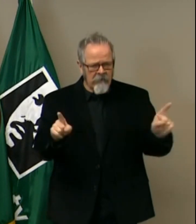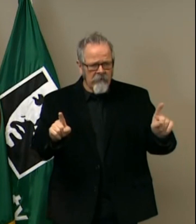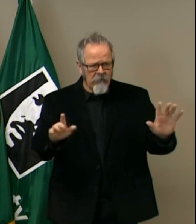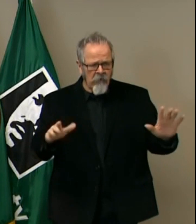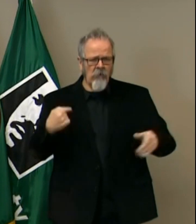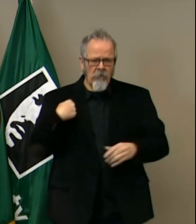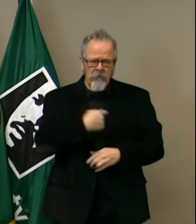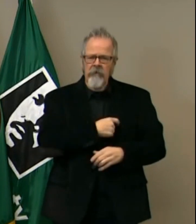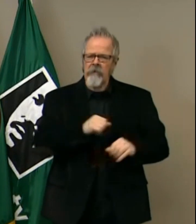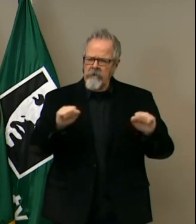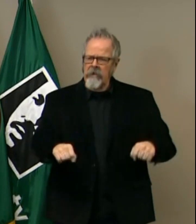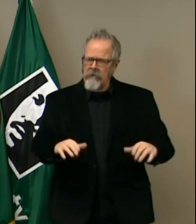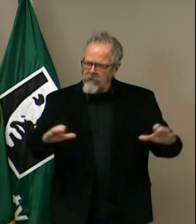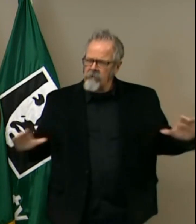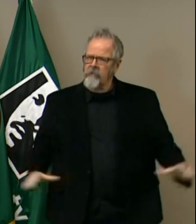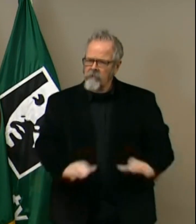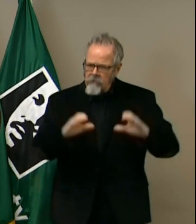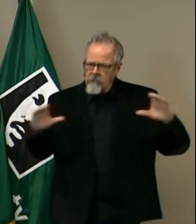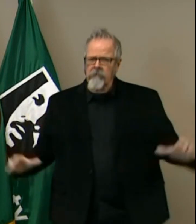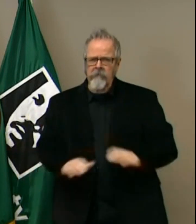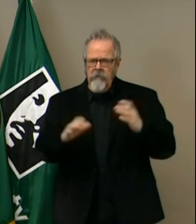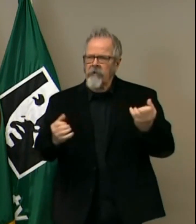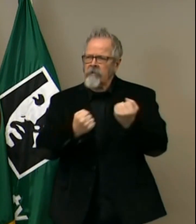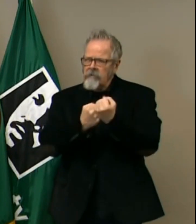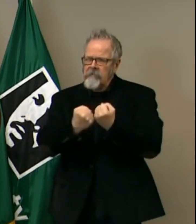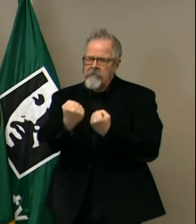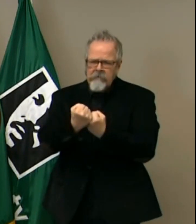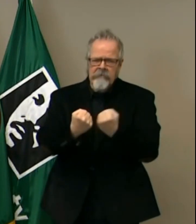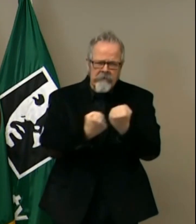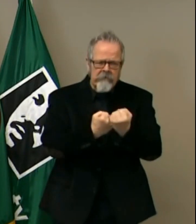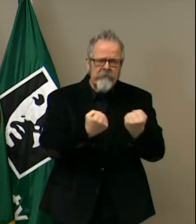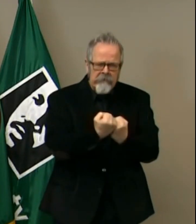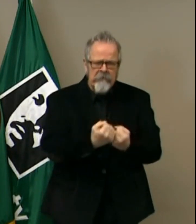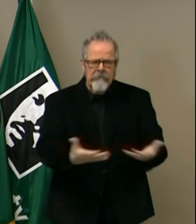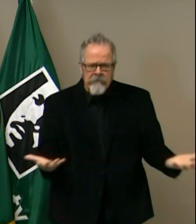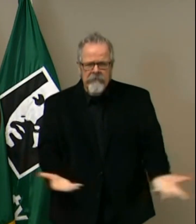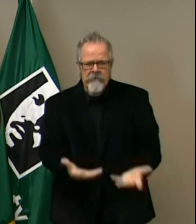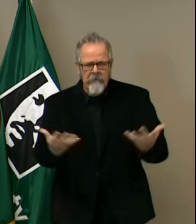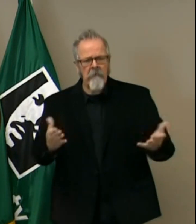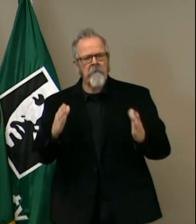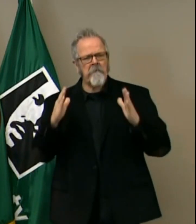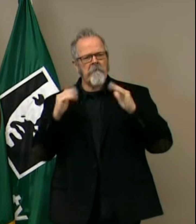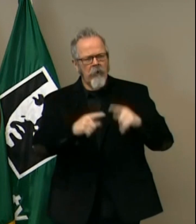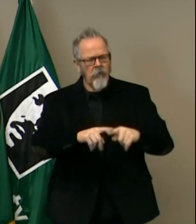soon as humanly possible but all of us have to recognize for the next several